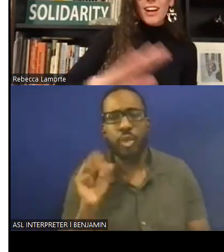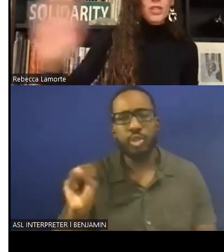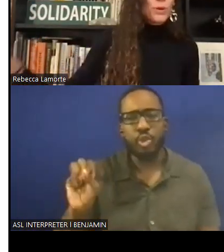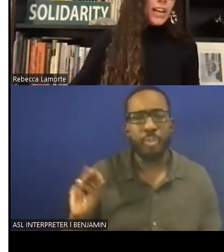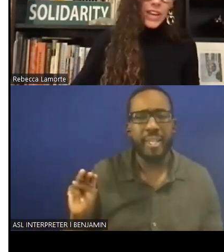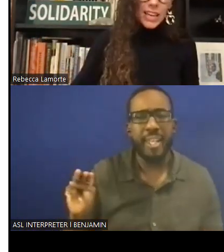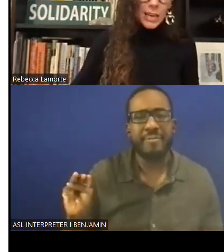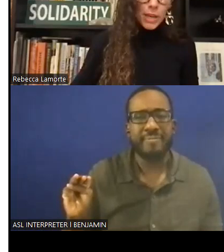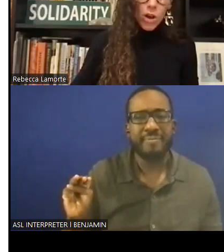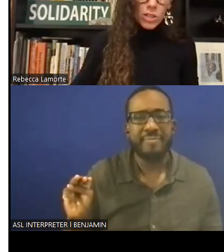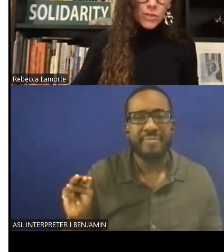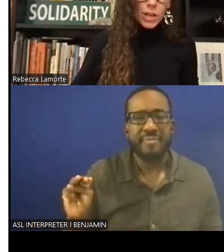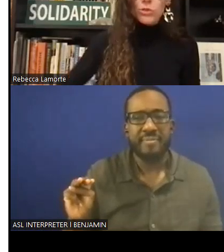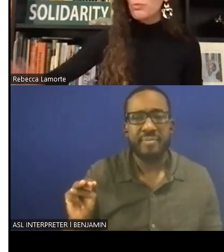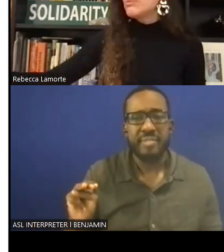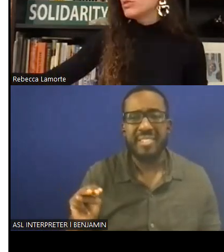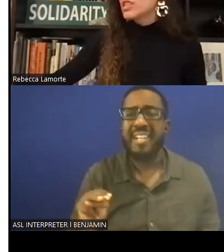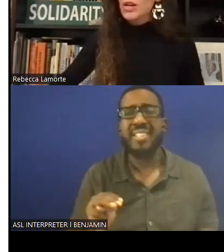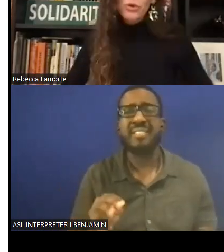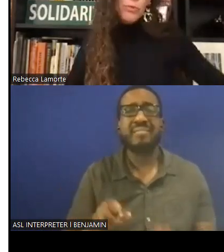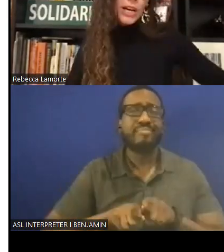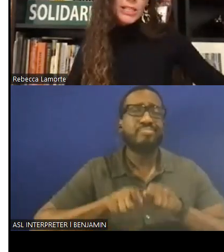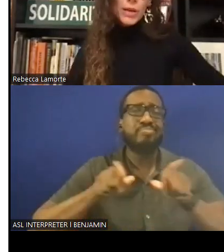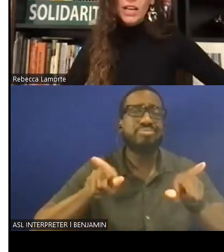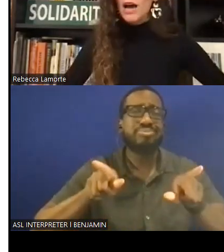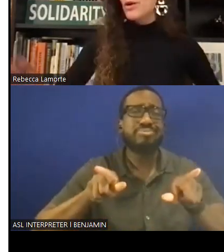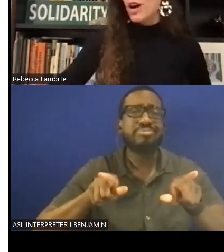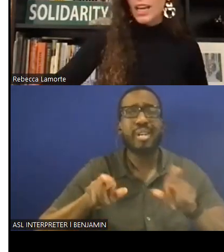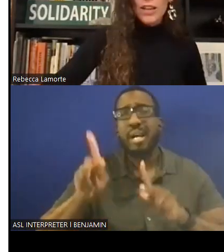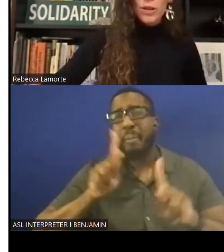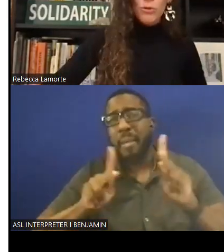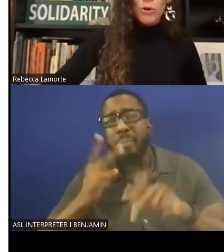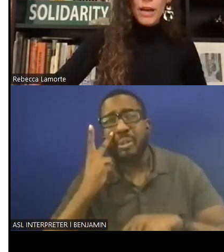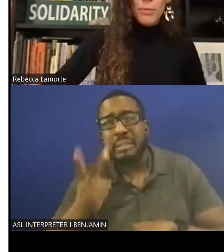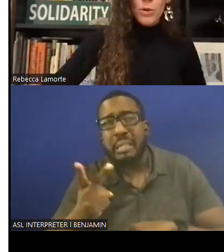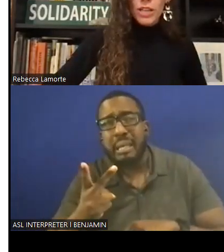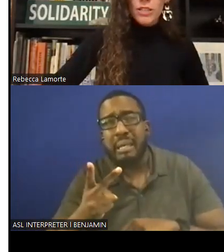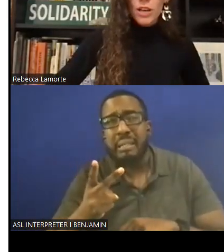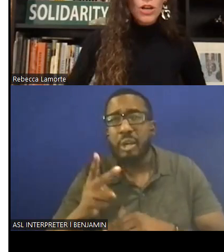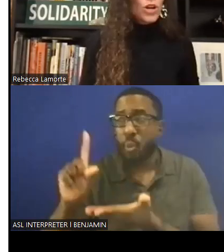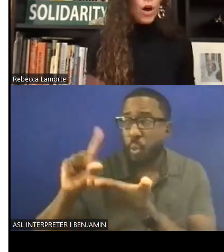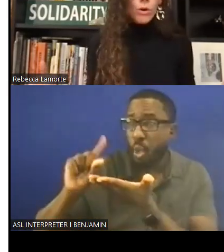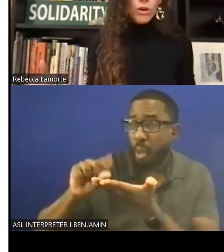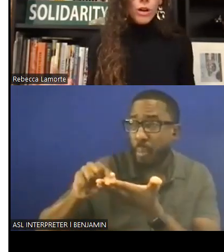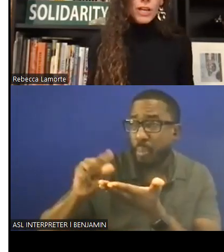not just putting out that campaign launch video so people see it. "Will the press pick it up? "I wanna get it out there before my opponents." No.